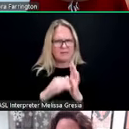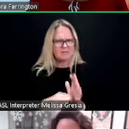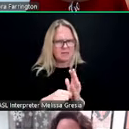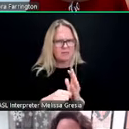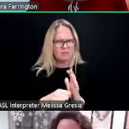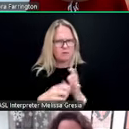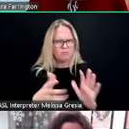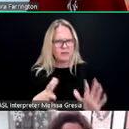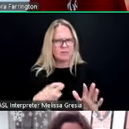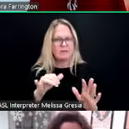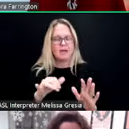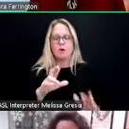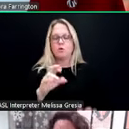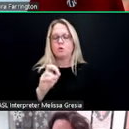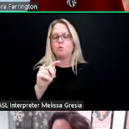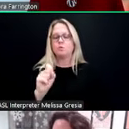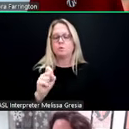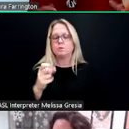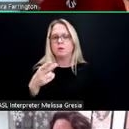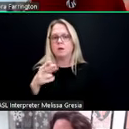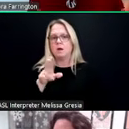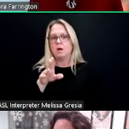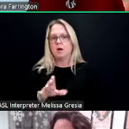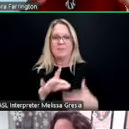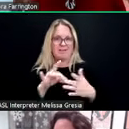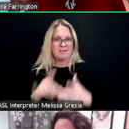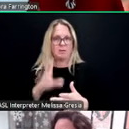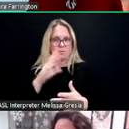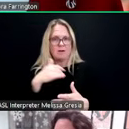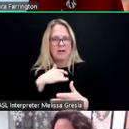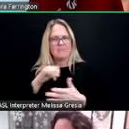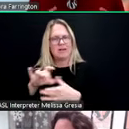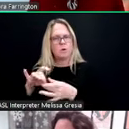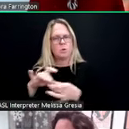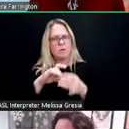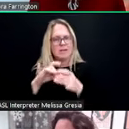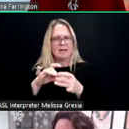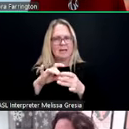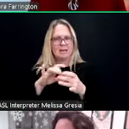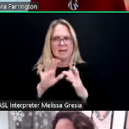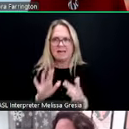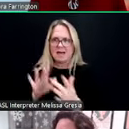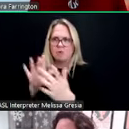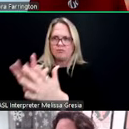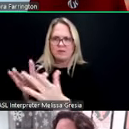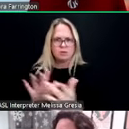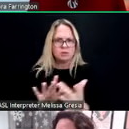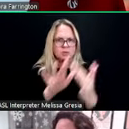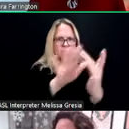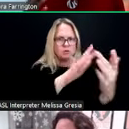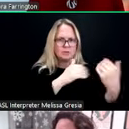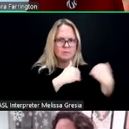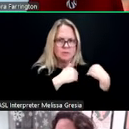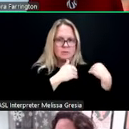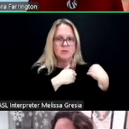the roots hub leads will have that coordinating and outreach responsibility. Um so while yes we